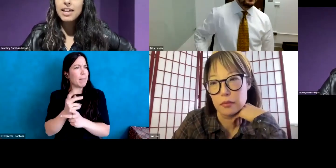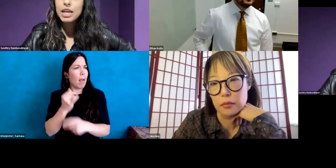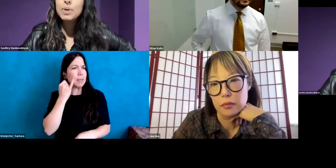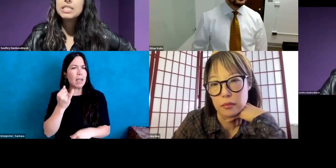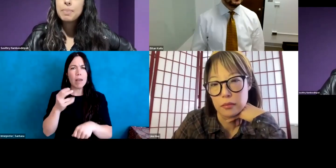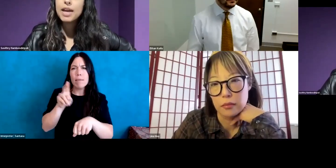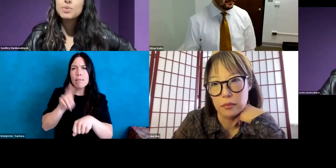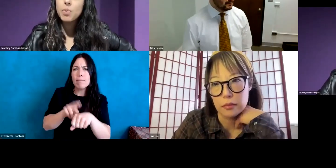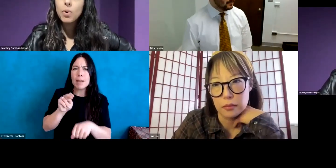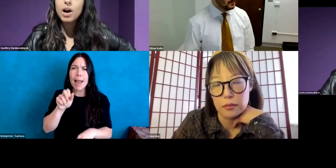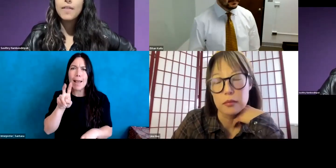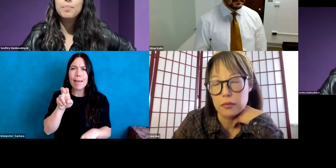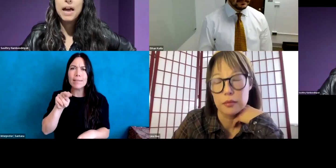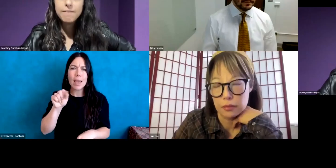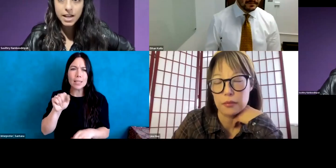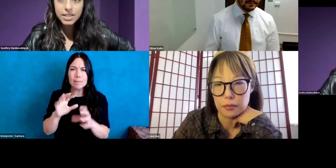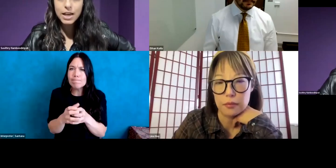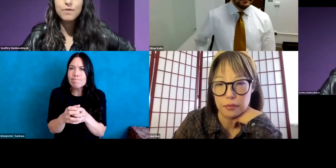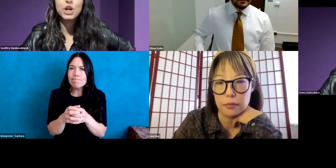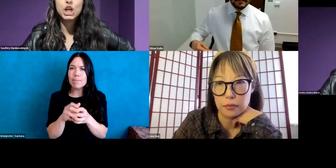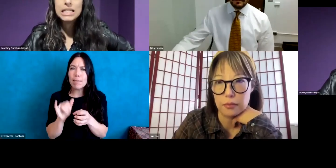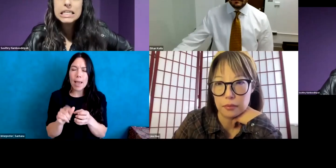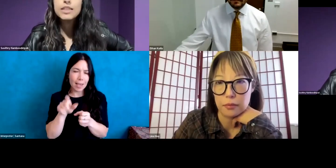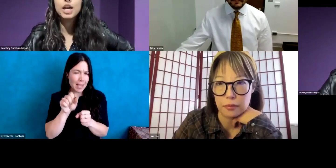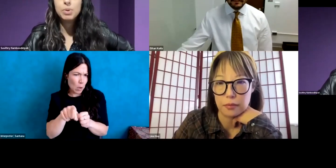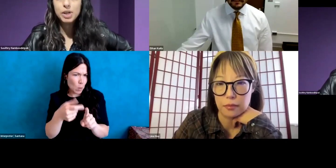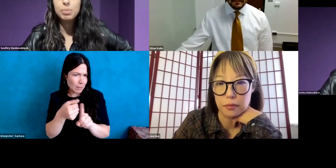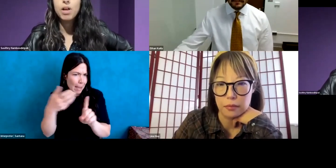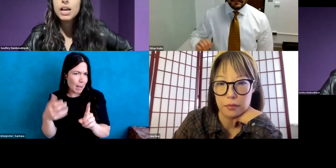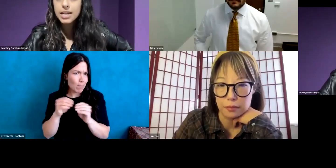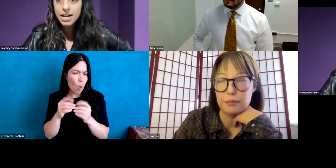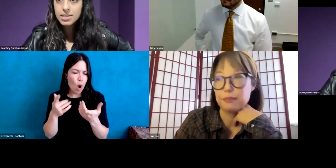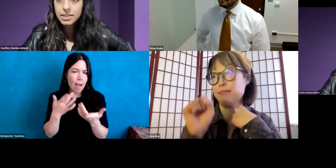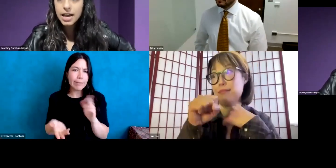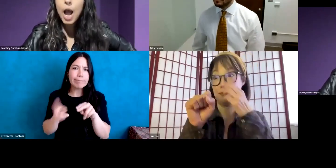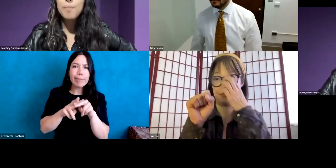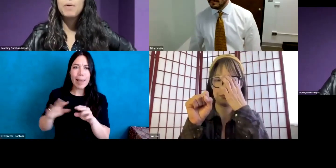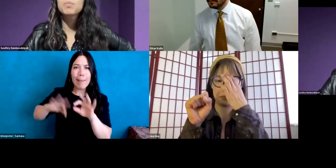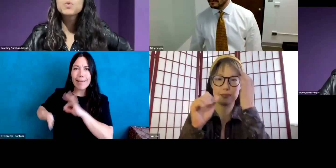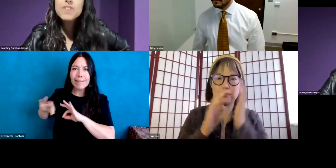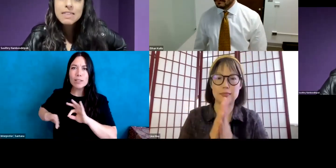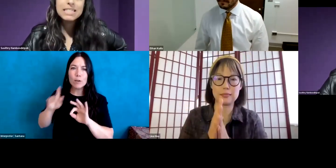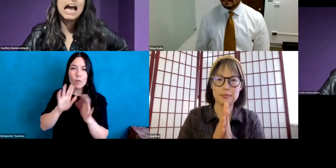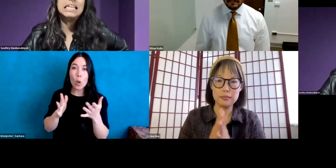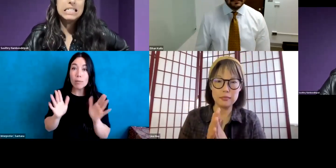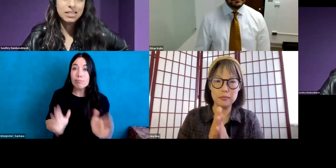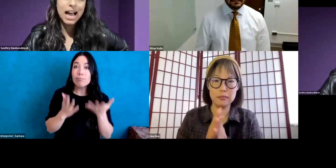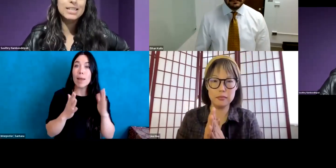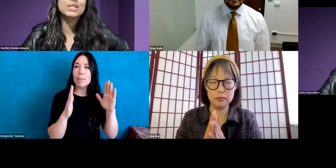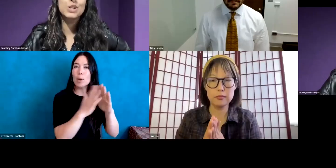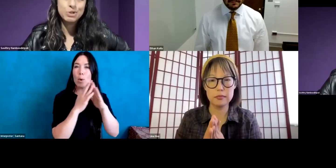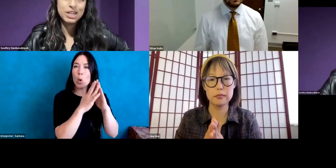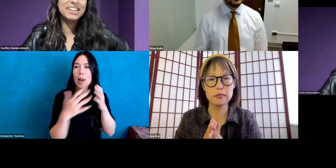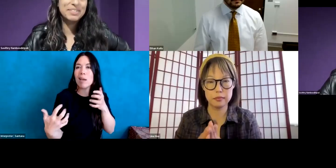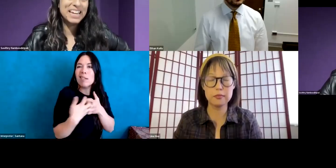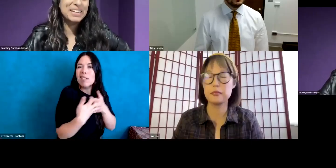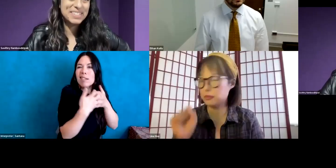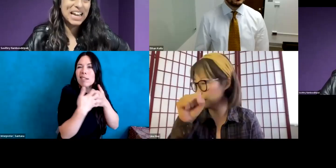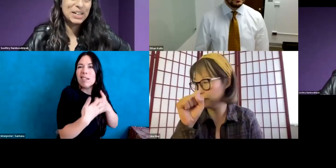"Can you expand more on the benefits of increasing the community belongingness by removing this idealized notion of native signer?"